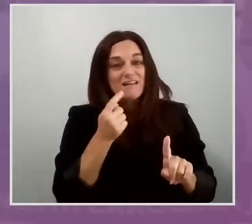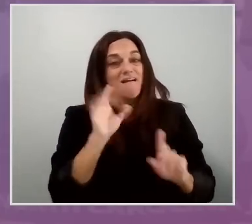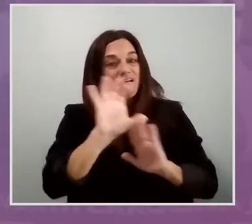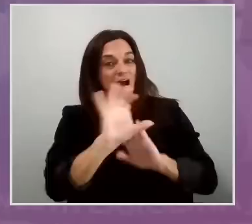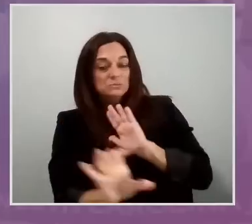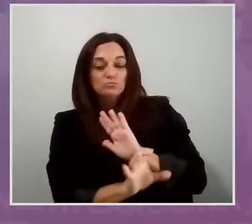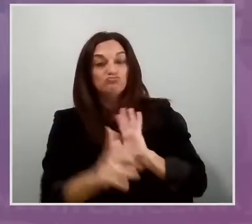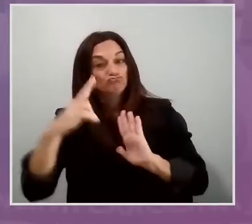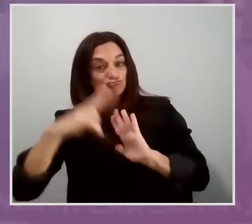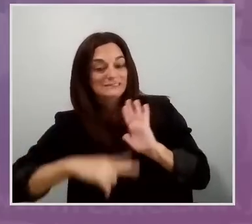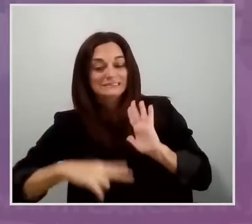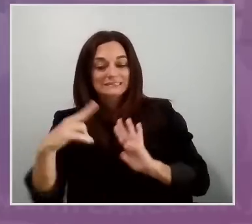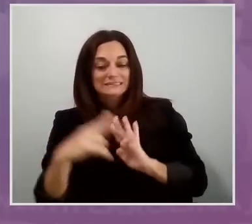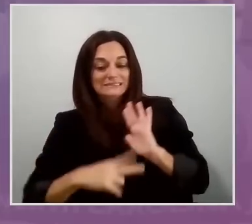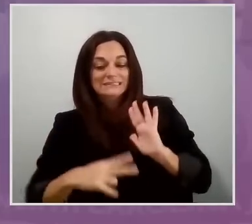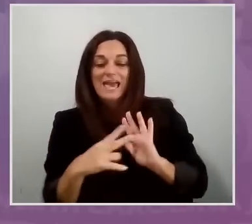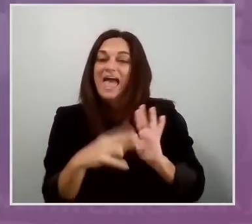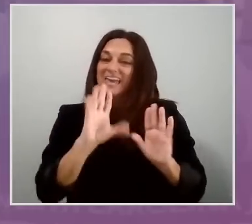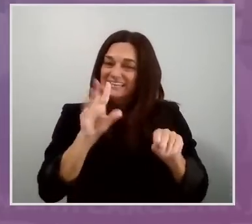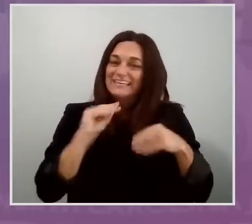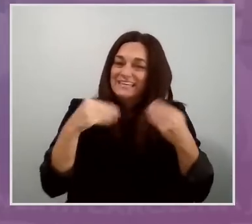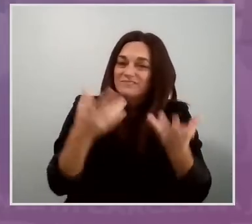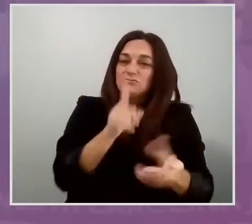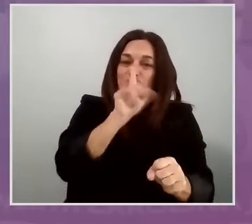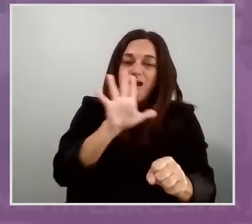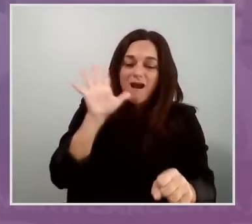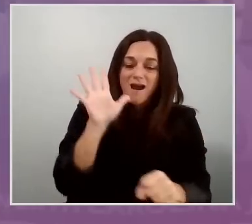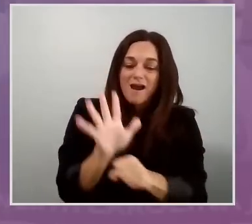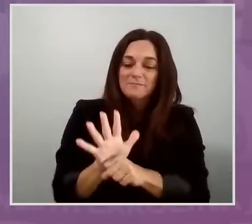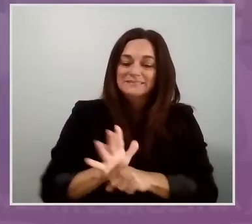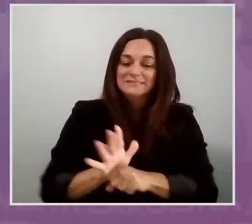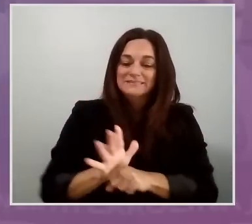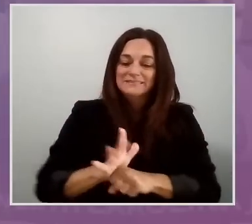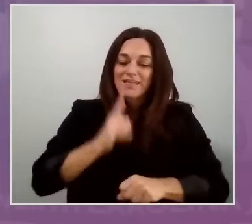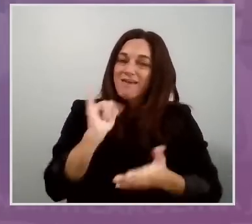THE CONSTITUTION READS AND GIVES